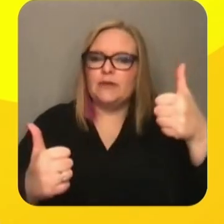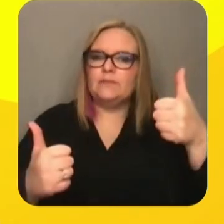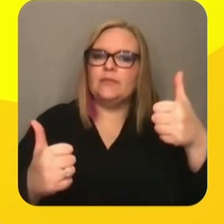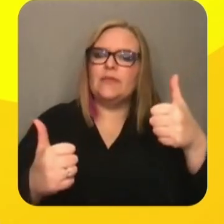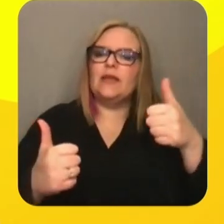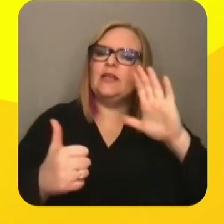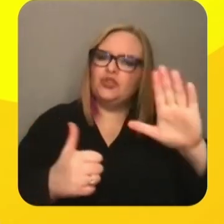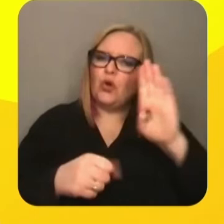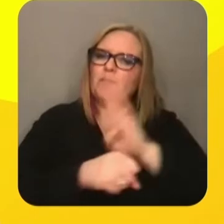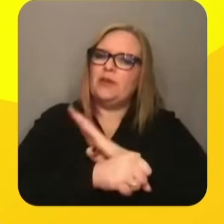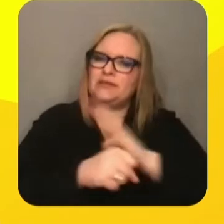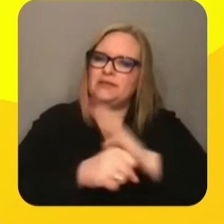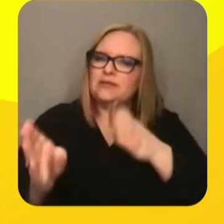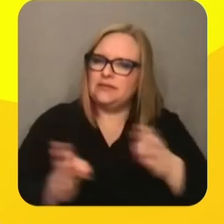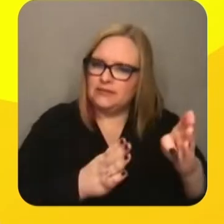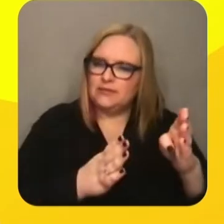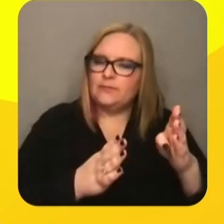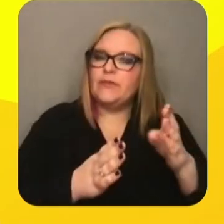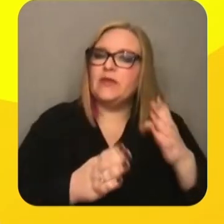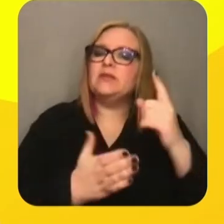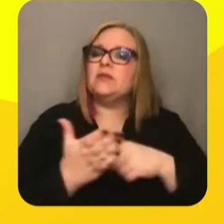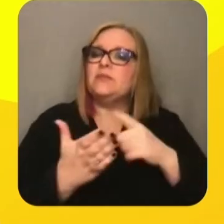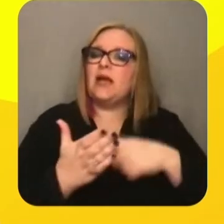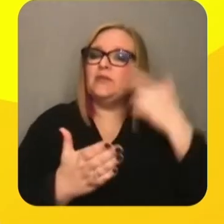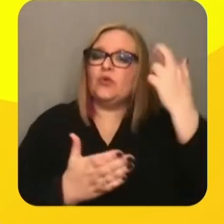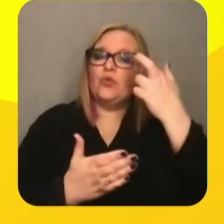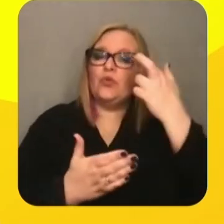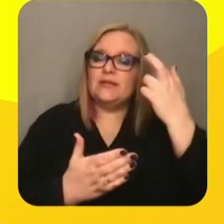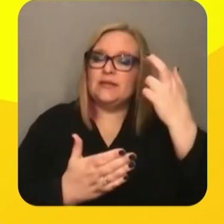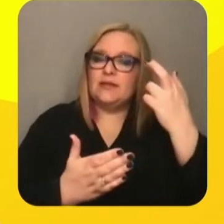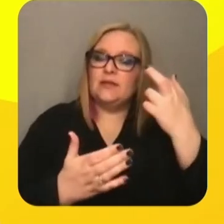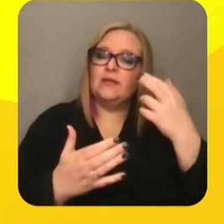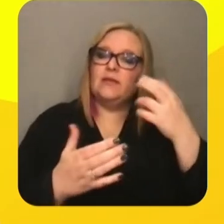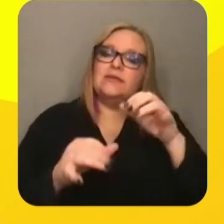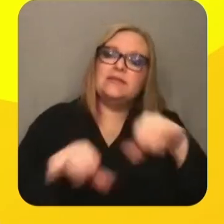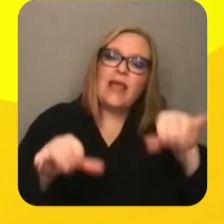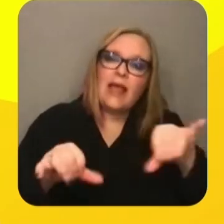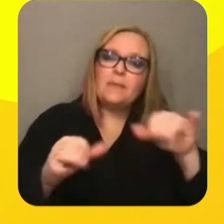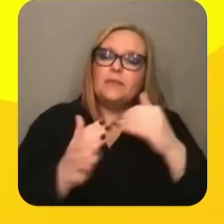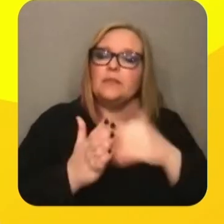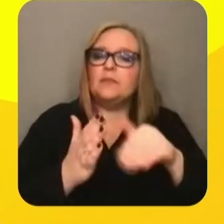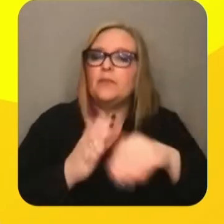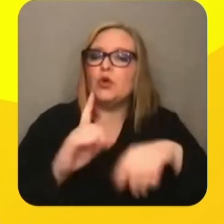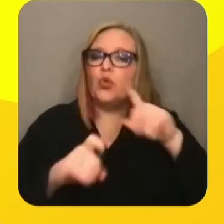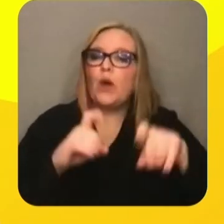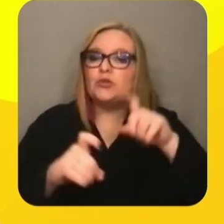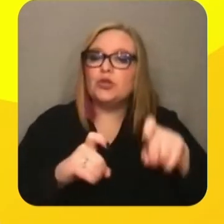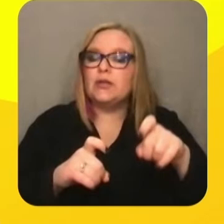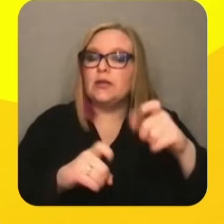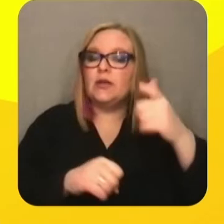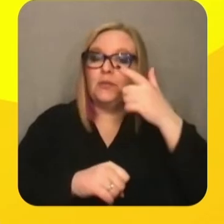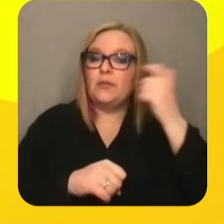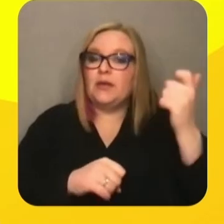And I think sometimes the reason why we're still having these same questions in the same loop is because we always look at it as "Oh, it's this additional thing that we need to do,"